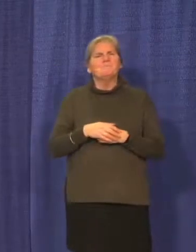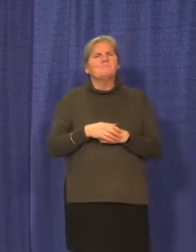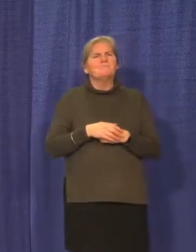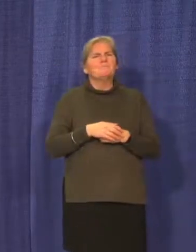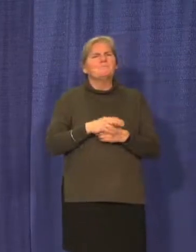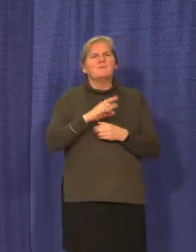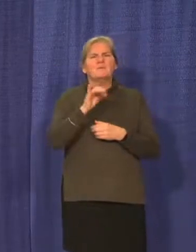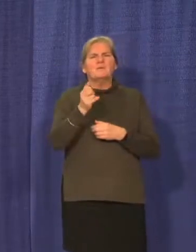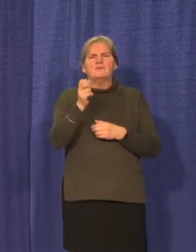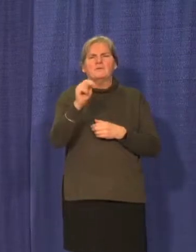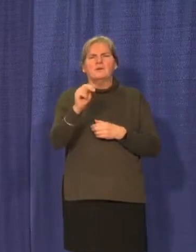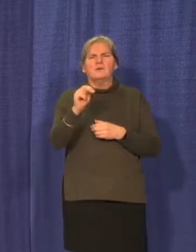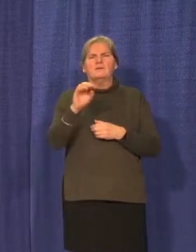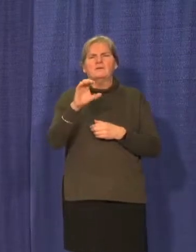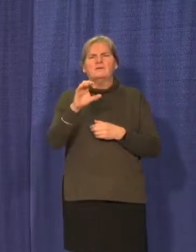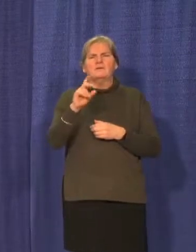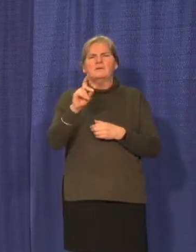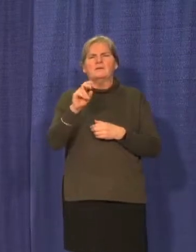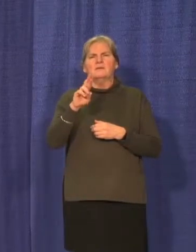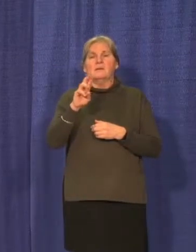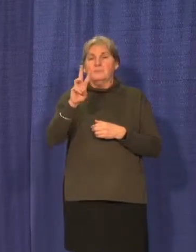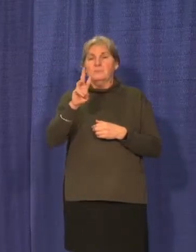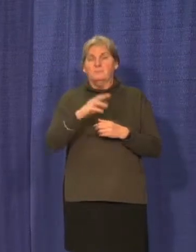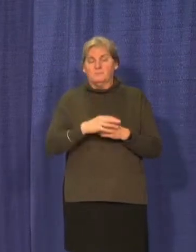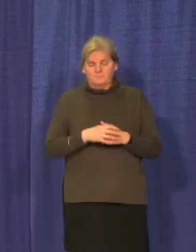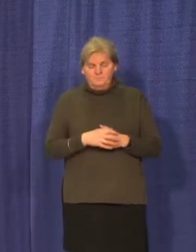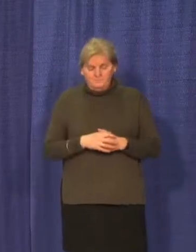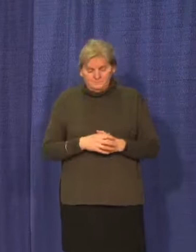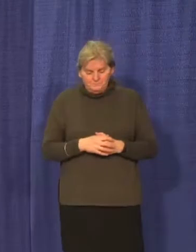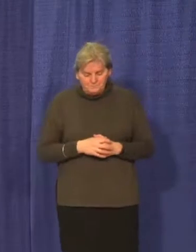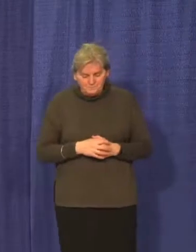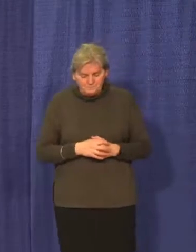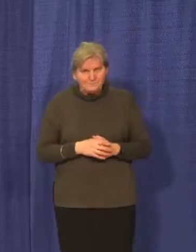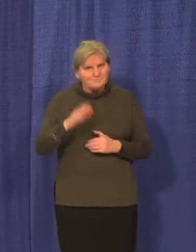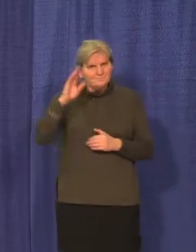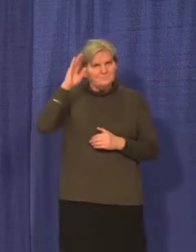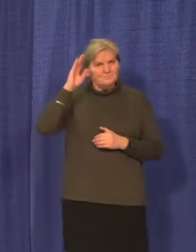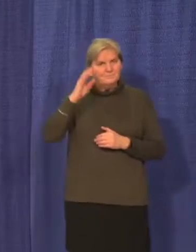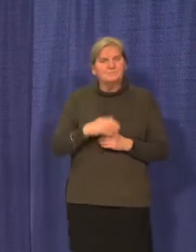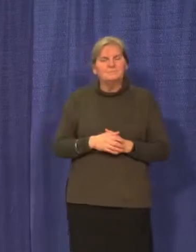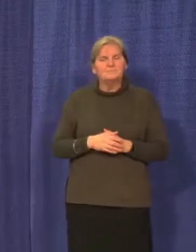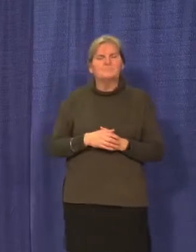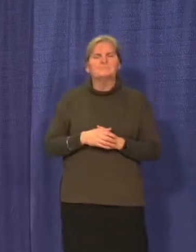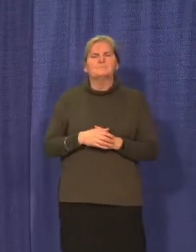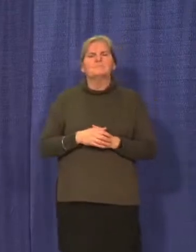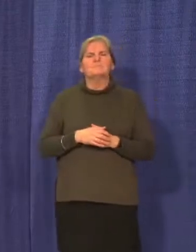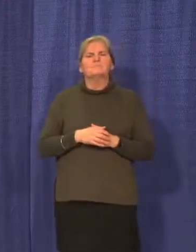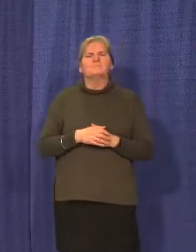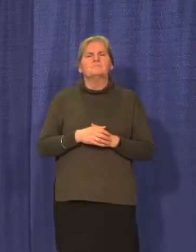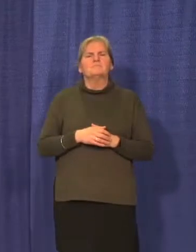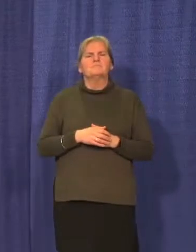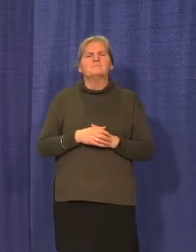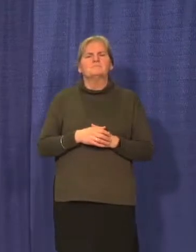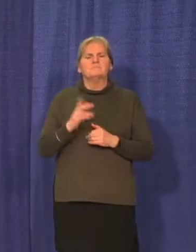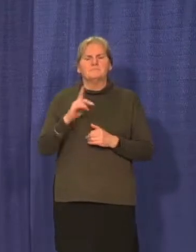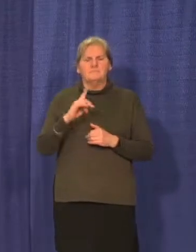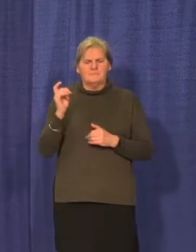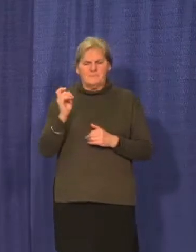Now to John, CKRW. Reporter: hi. My question is also vaccine